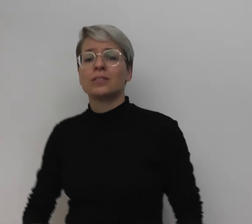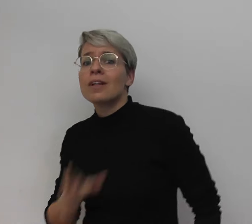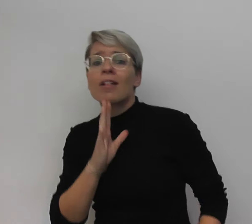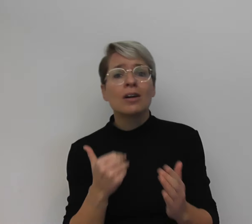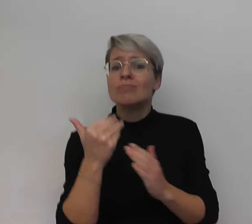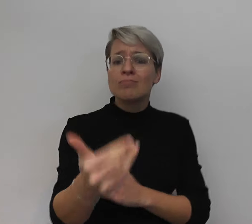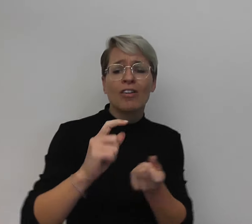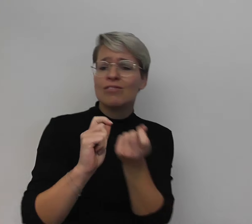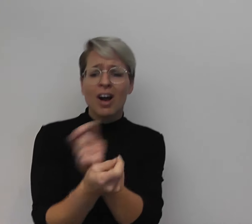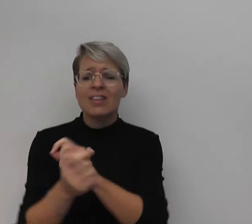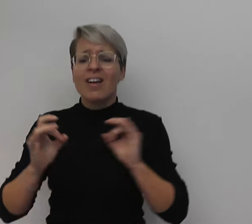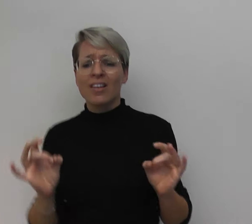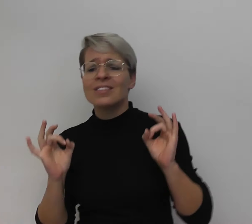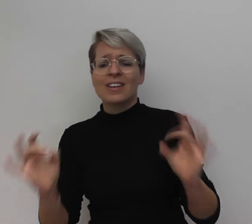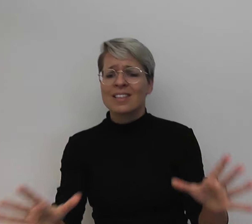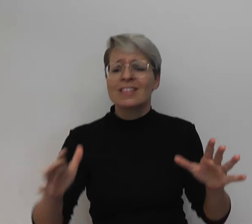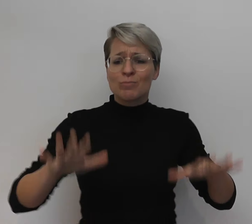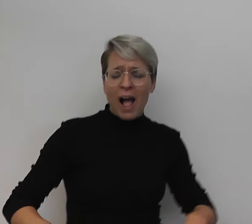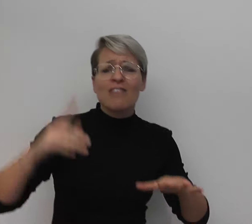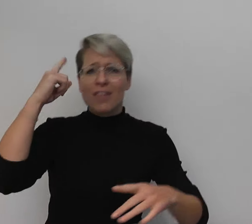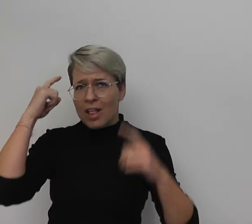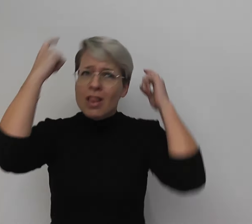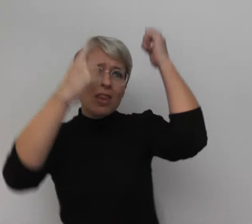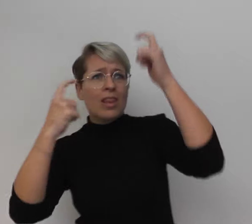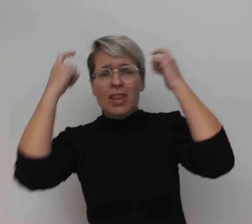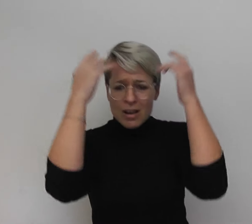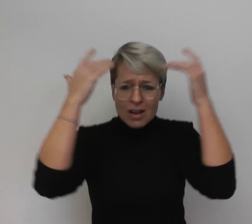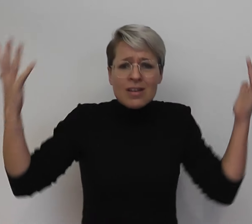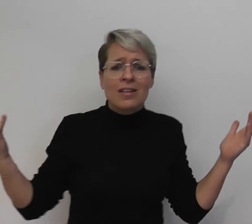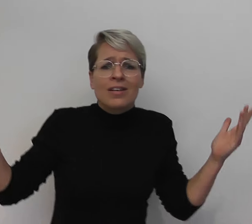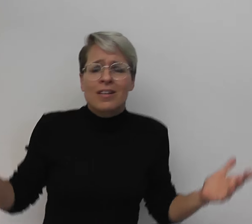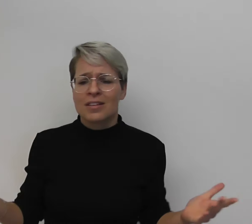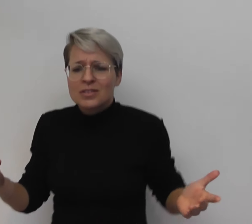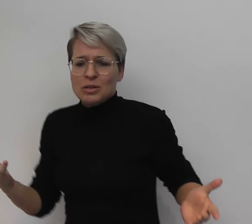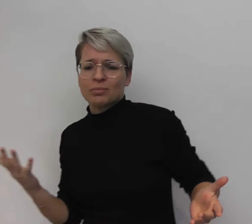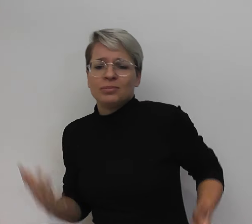What if the years won't come? It's caught up in my head